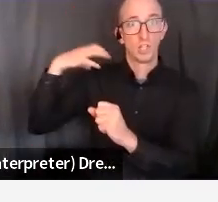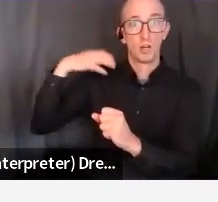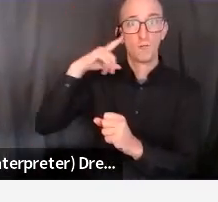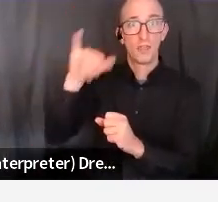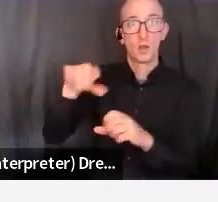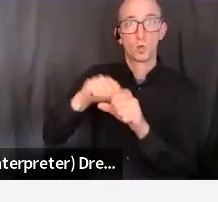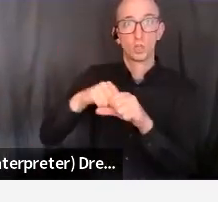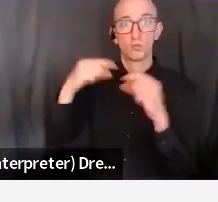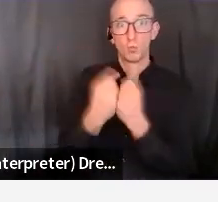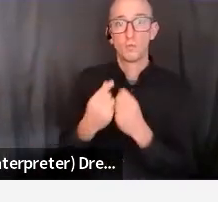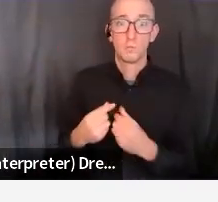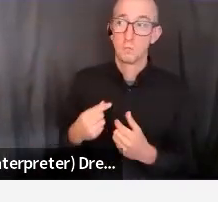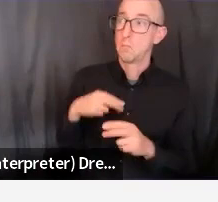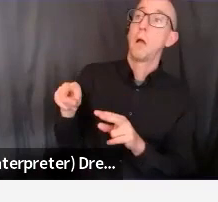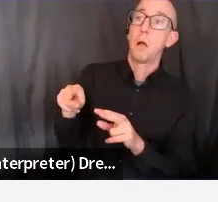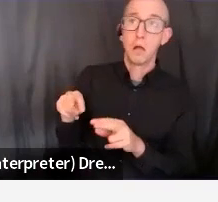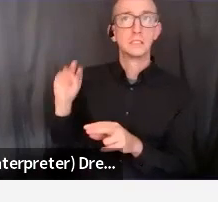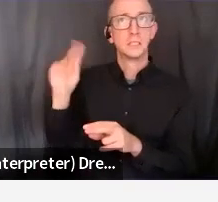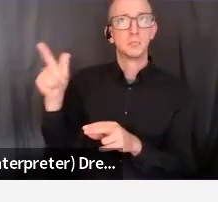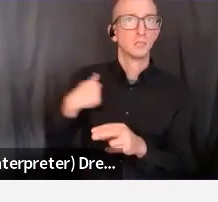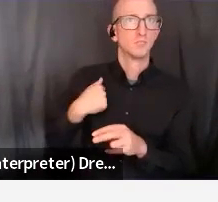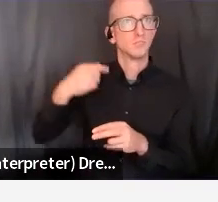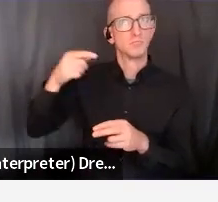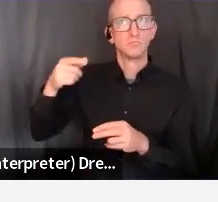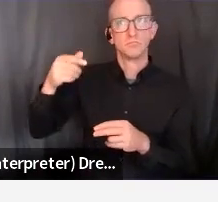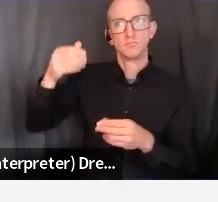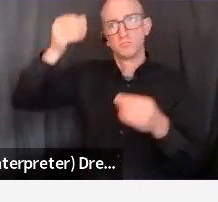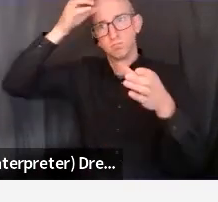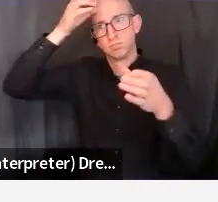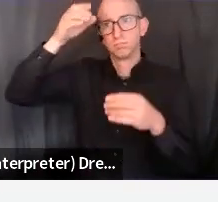anticipating releasing roughly $450 million in the next funding opportunity.